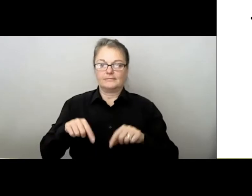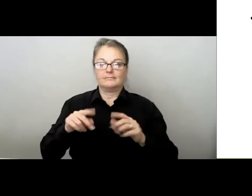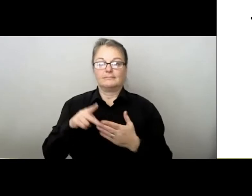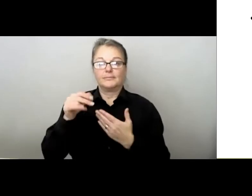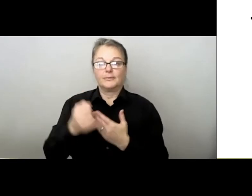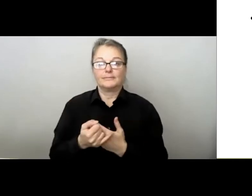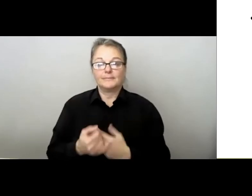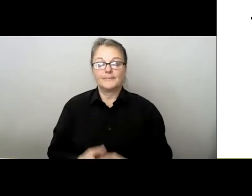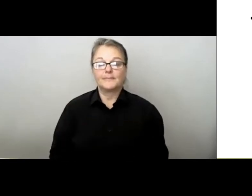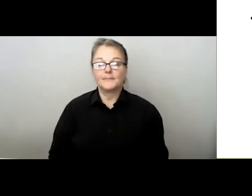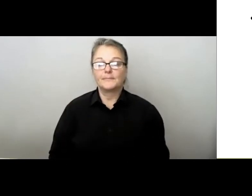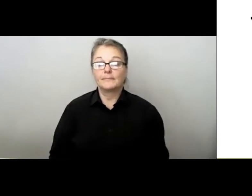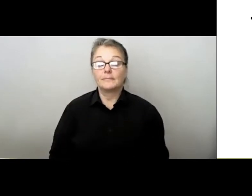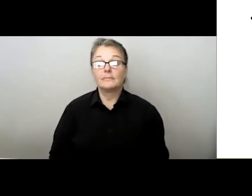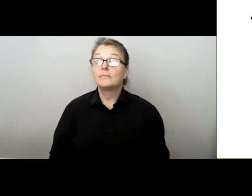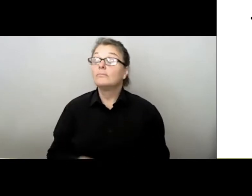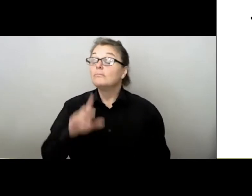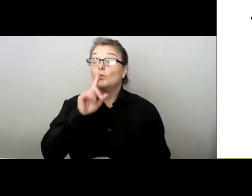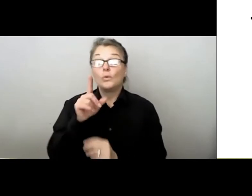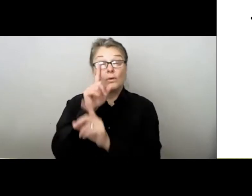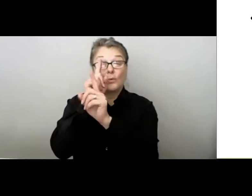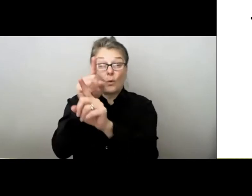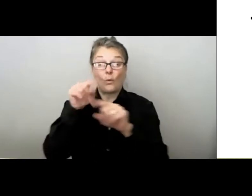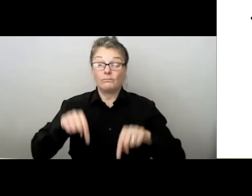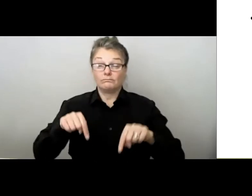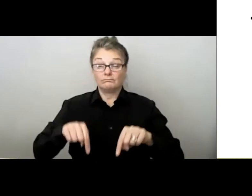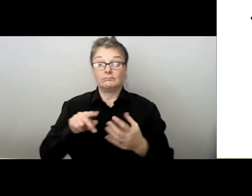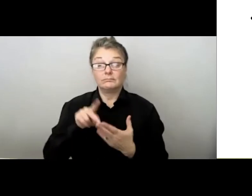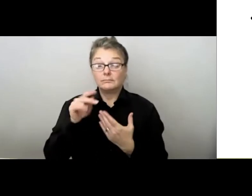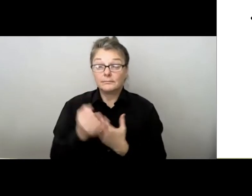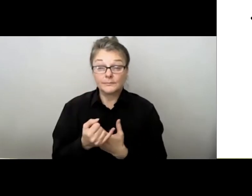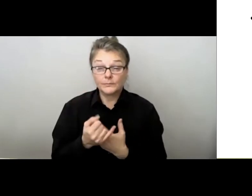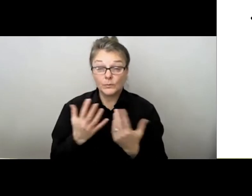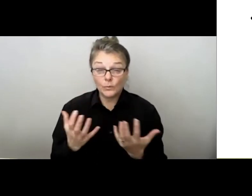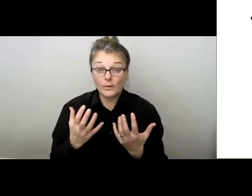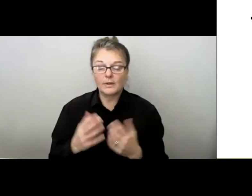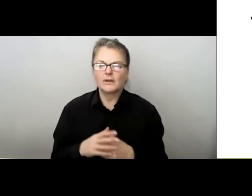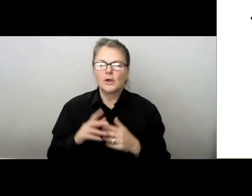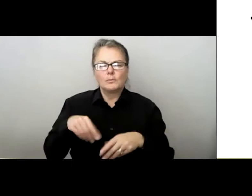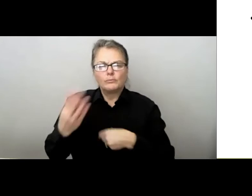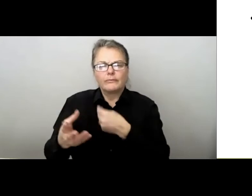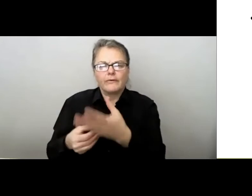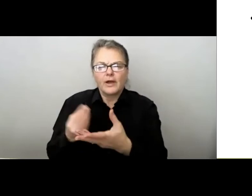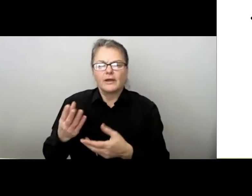THE GOAL OF THIS PROJECT IS TO CREATE PRACTICAL TOOLS, EDUCATIONAL MATERIALS,